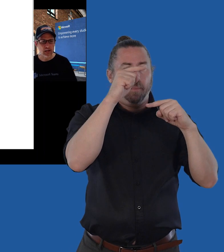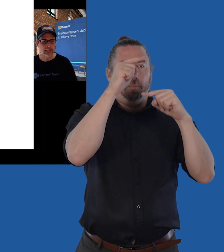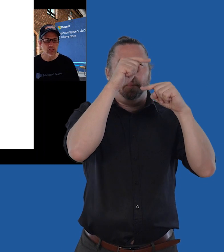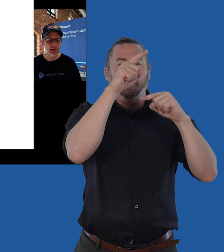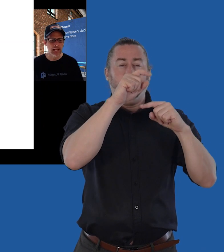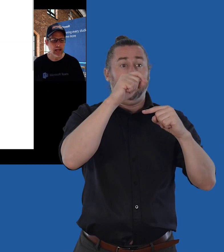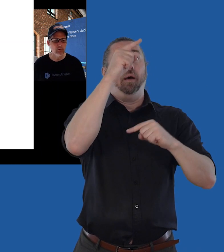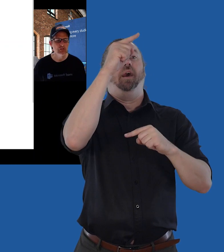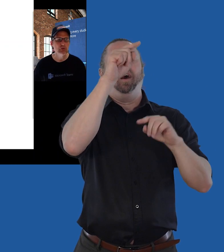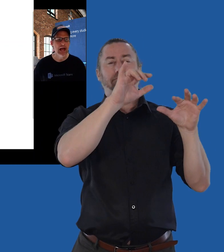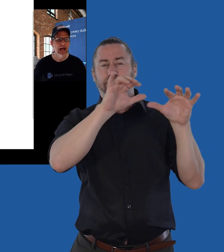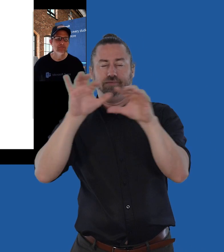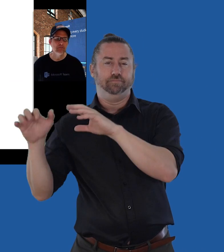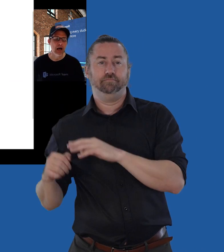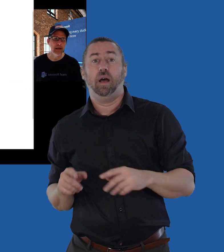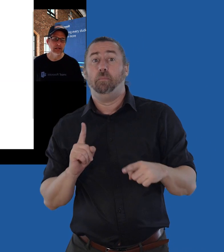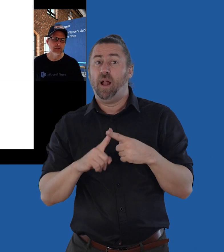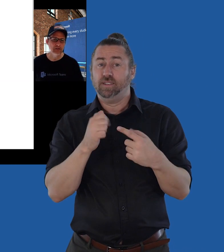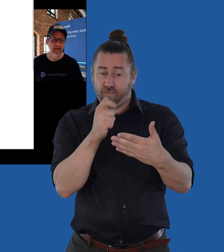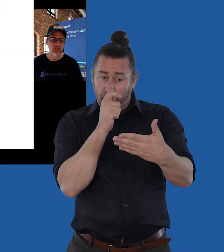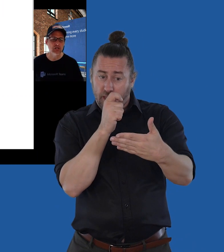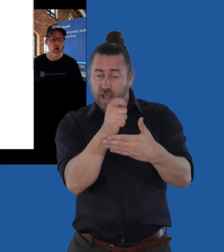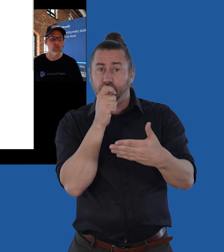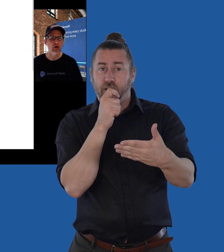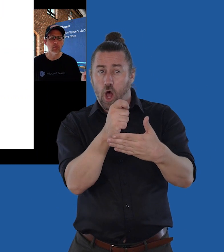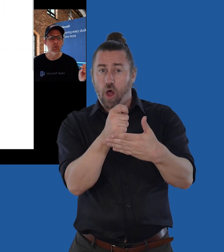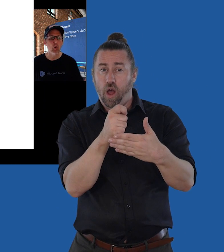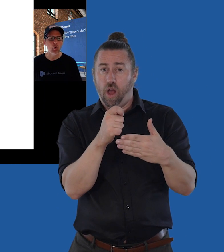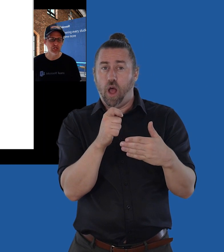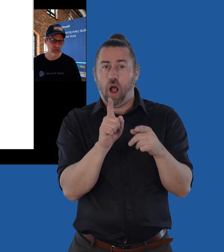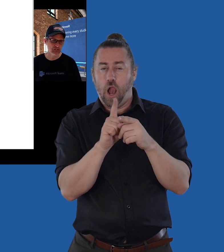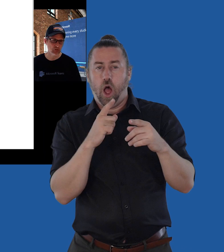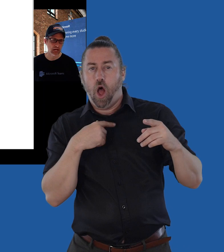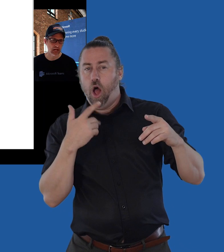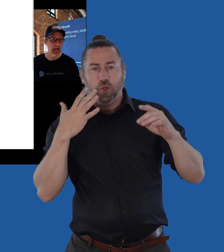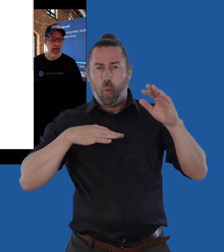So, being able to have a magnification over a portion of the screen,